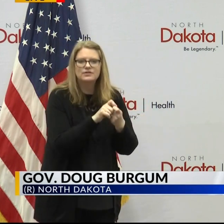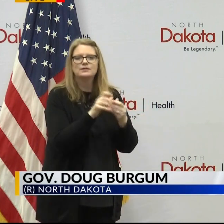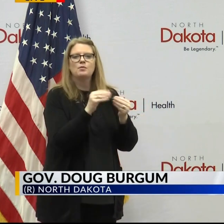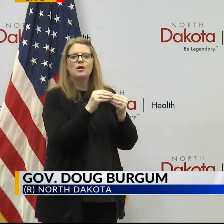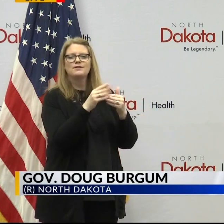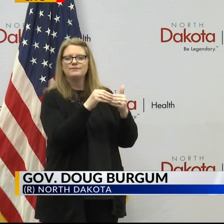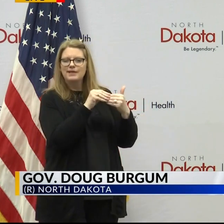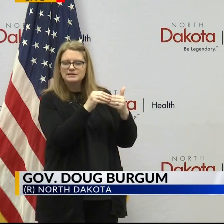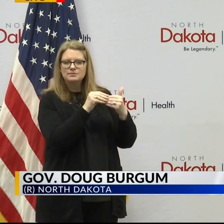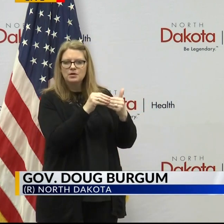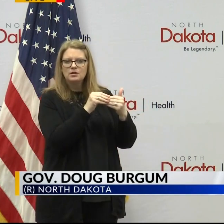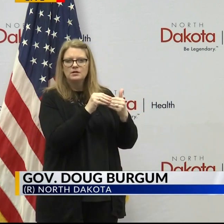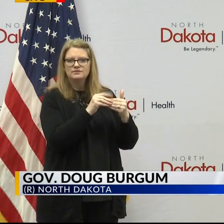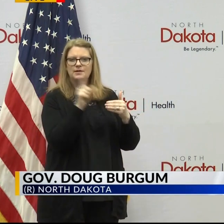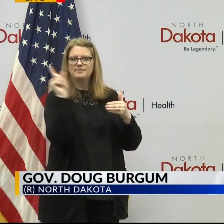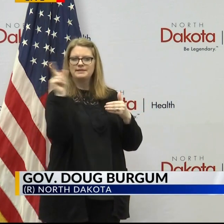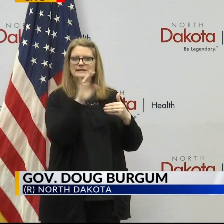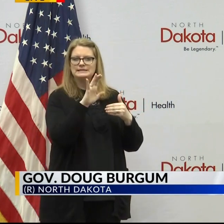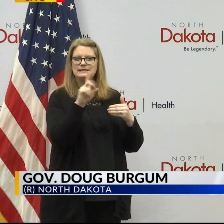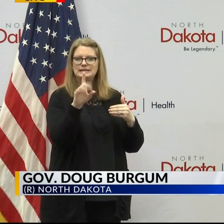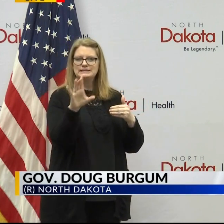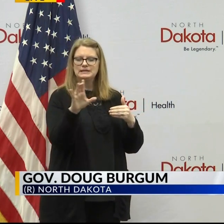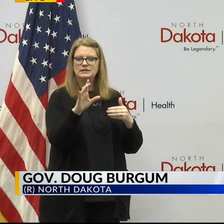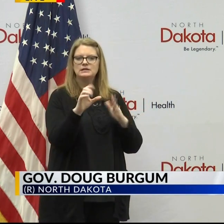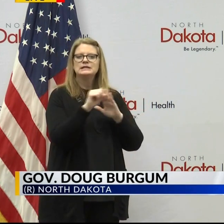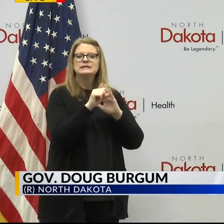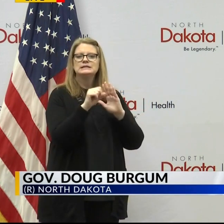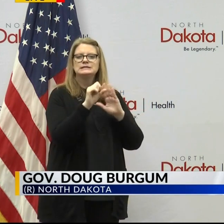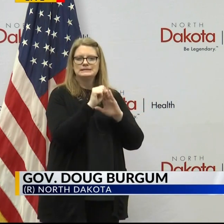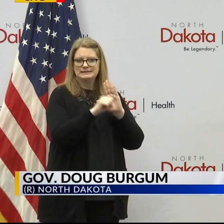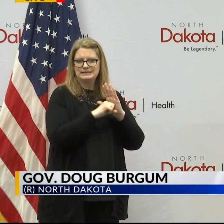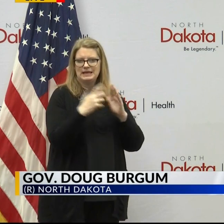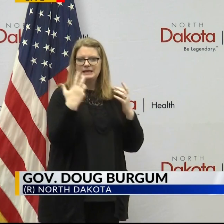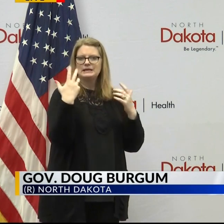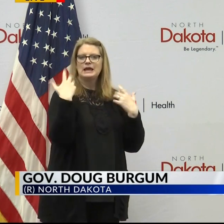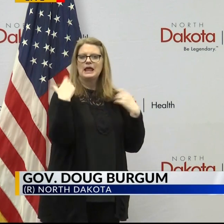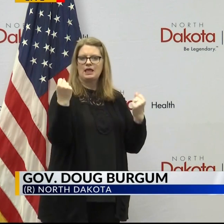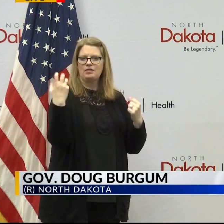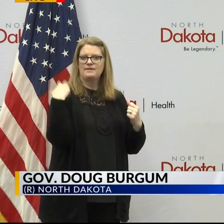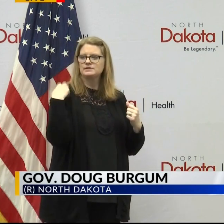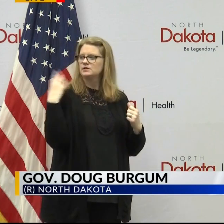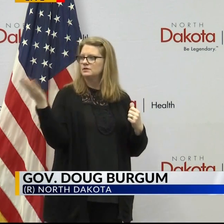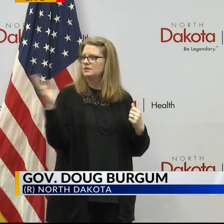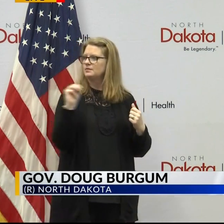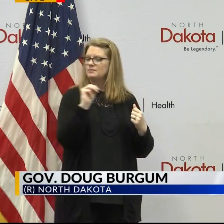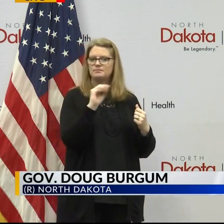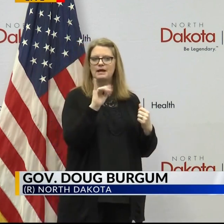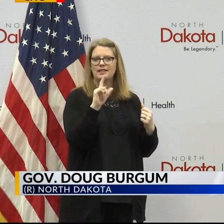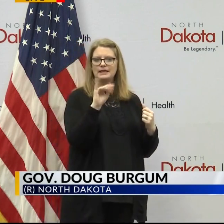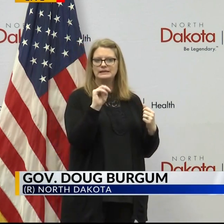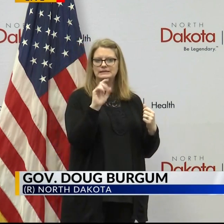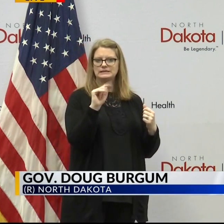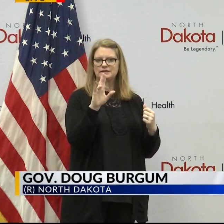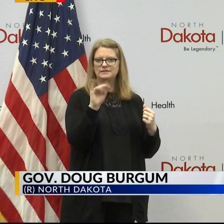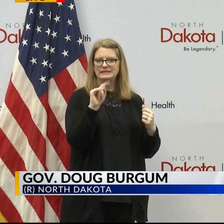COVID-19, THIS CHANGE IS DRIVEN BY SOME NEW, MORE SPECIFIC OR SLIGHTLY IN SOME CASE MORE